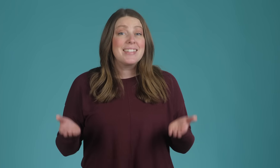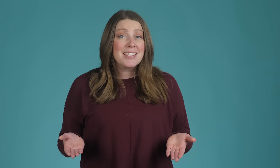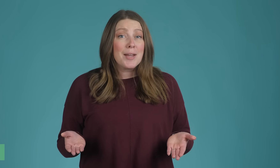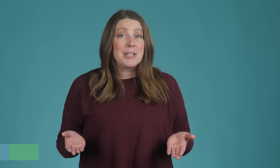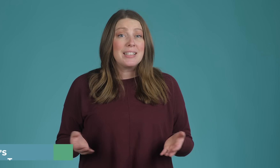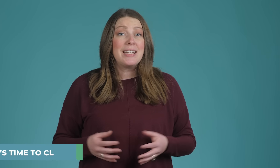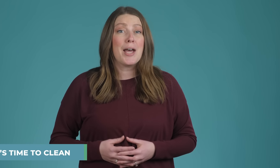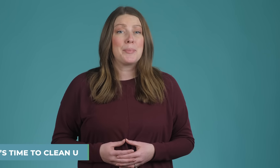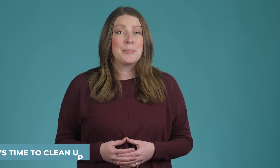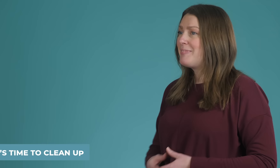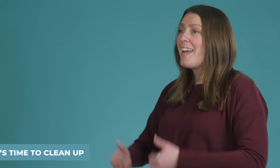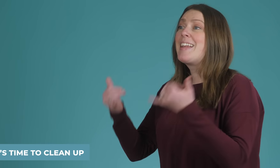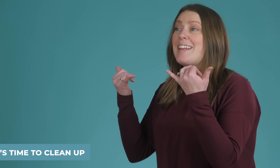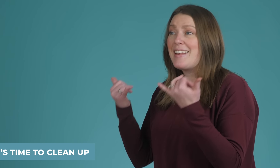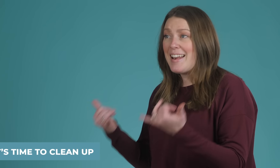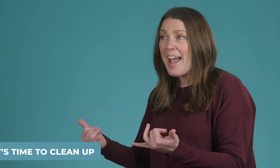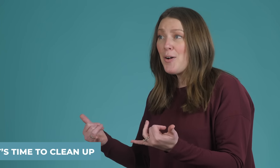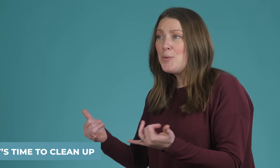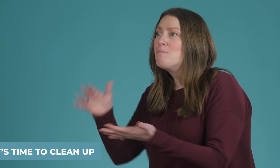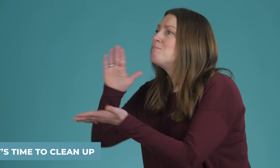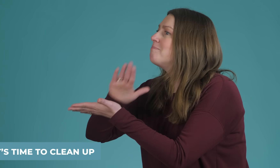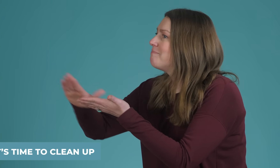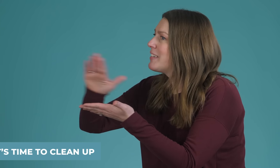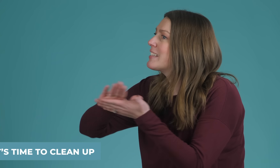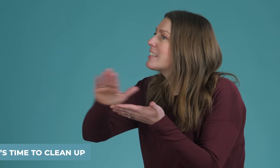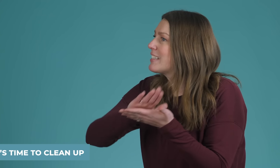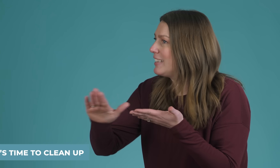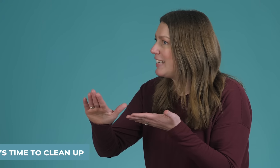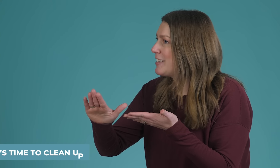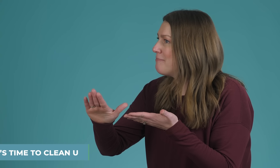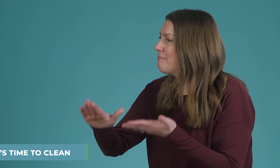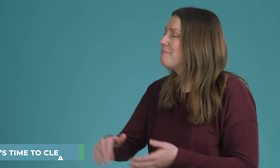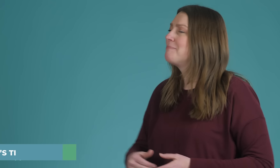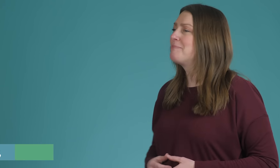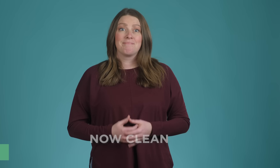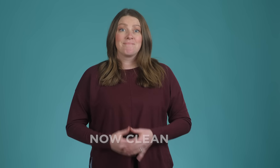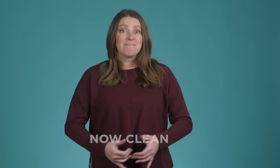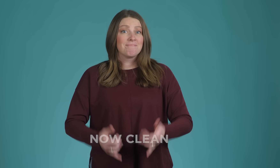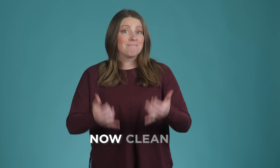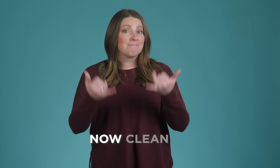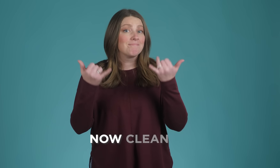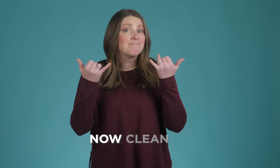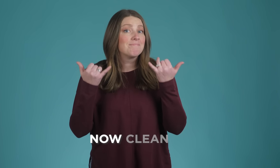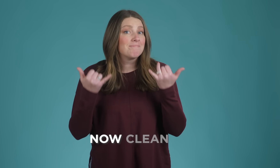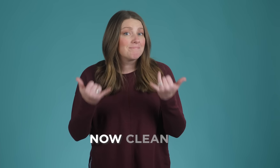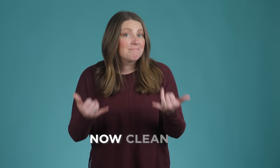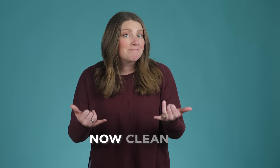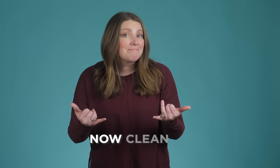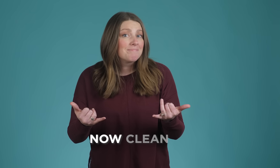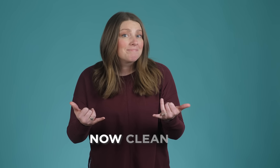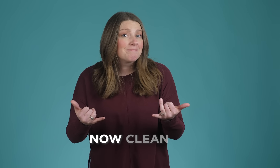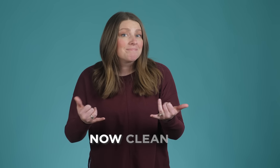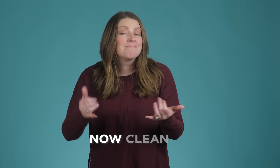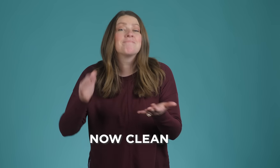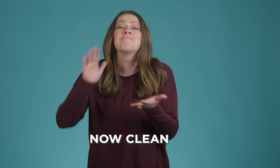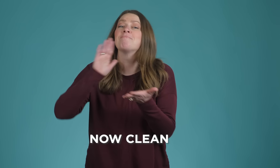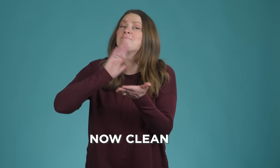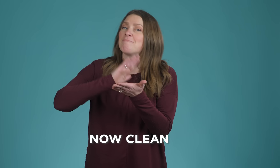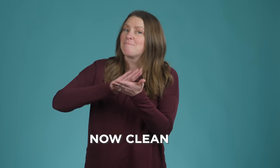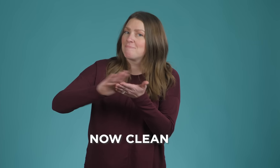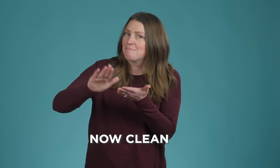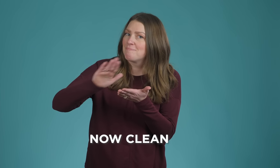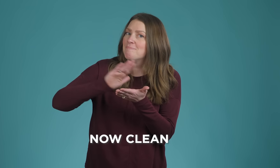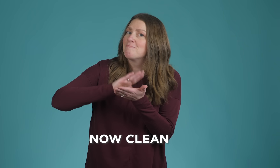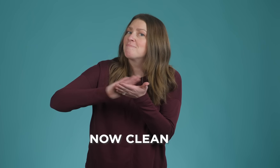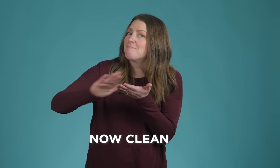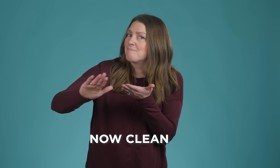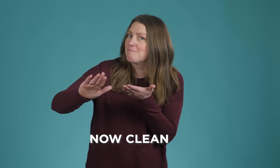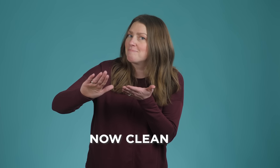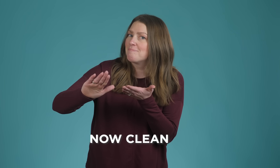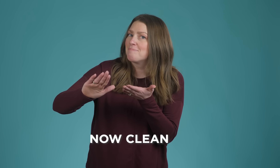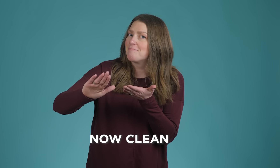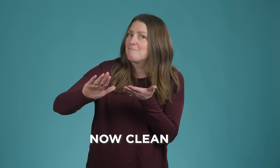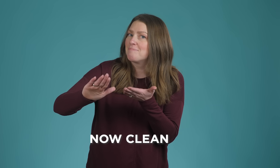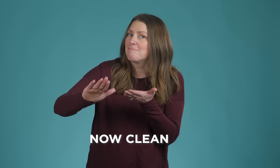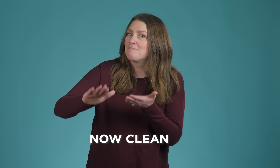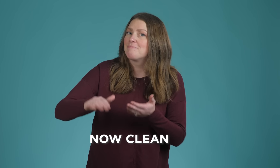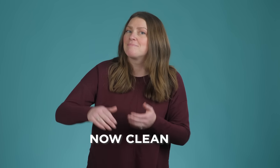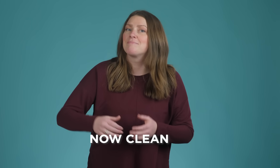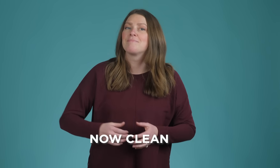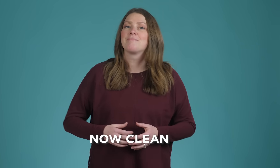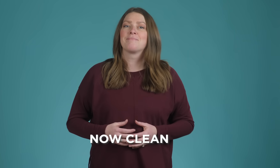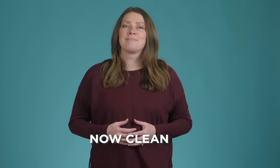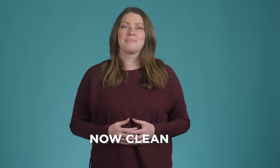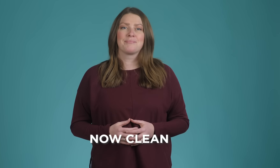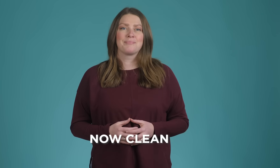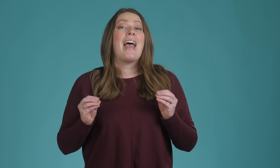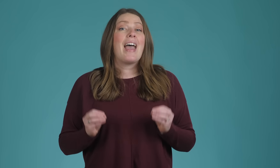It's time to clean up now clean.